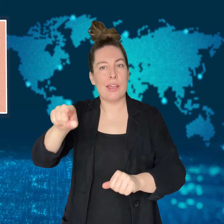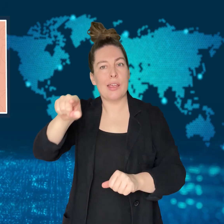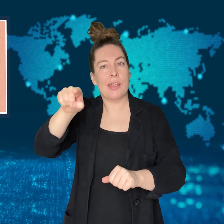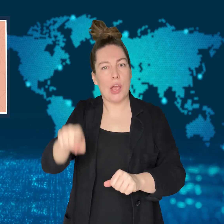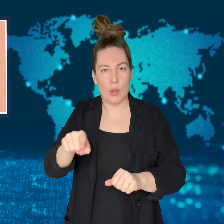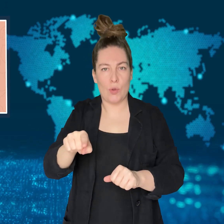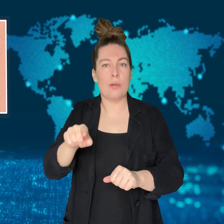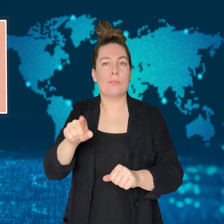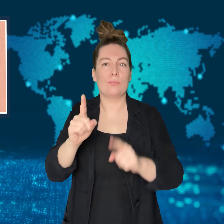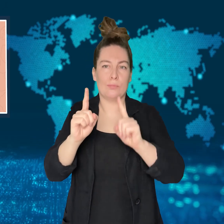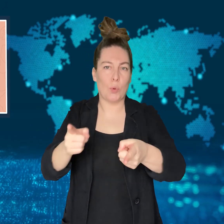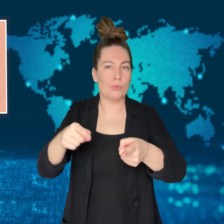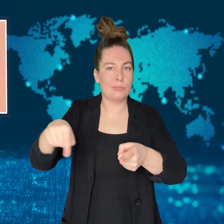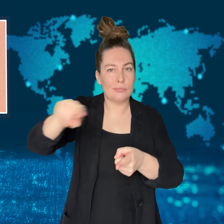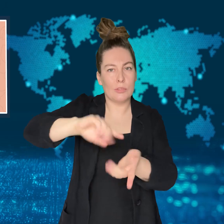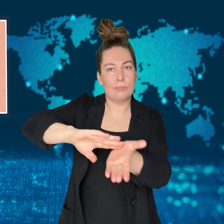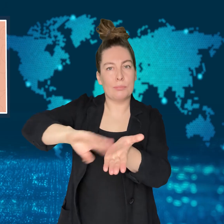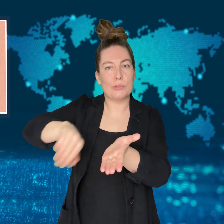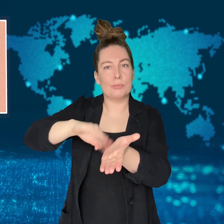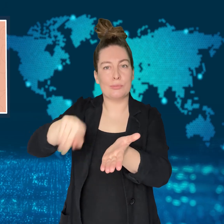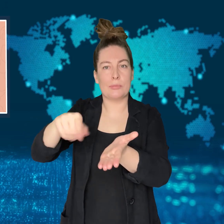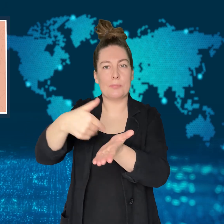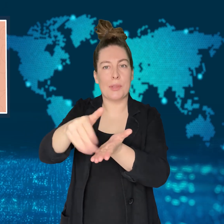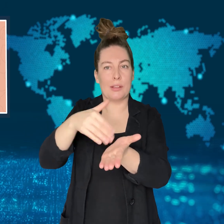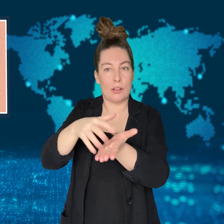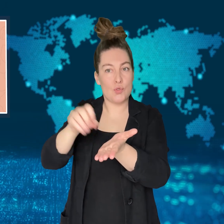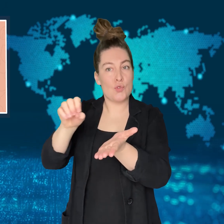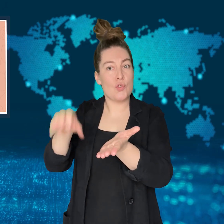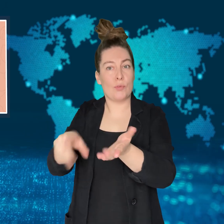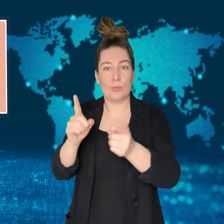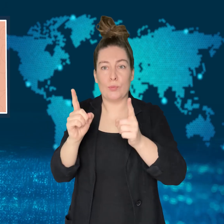remove the dye from all of their products.